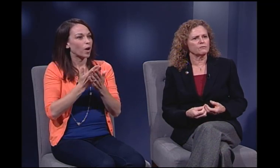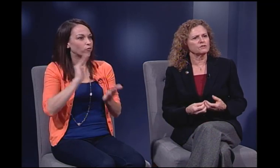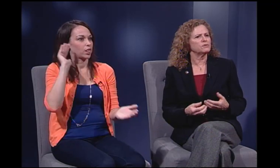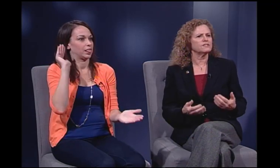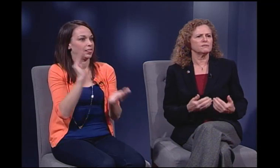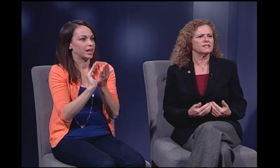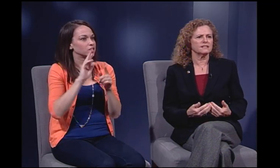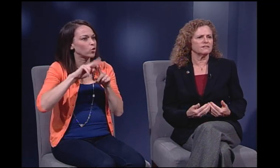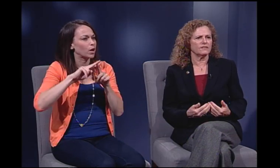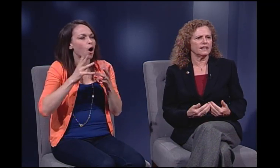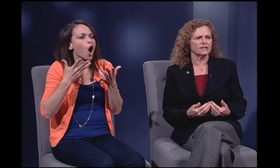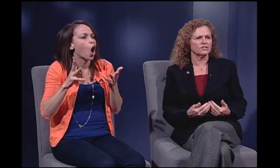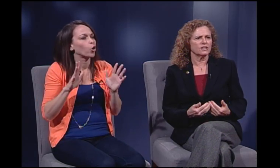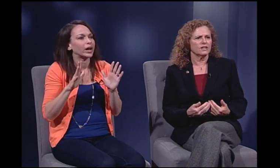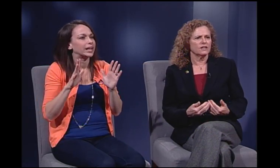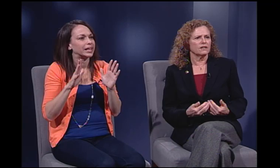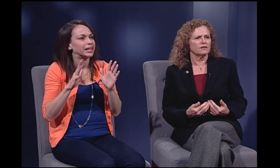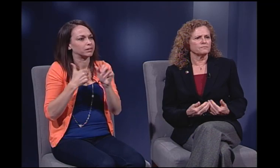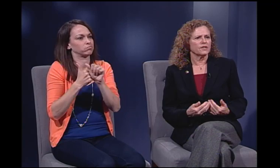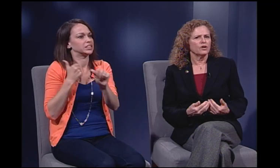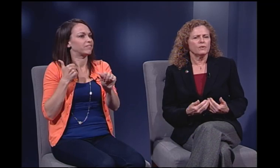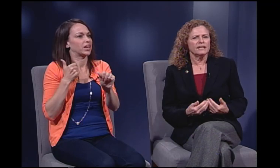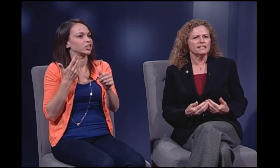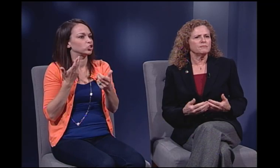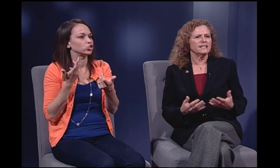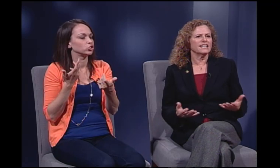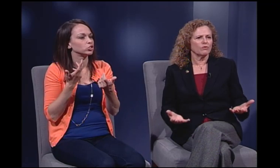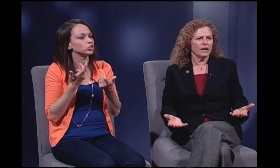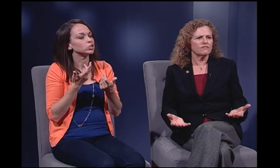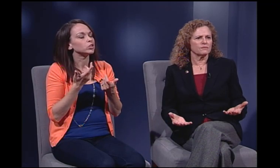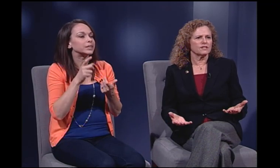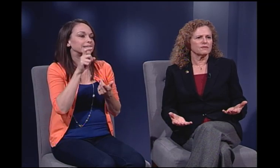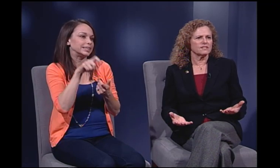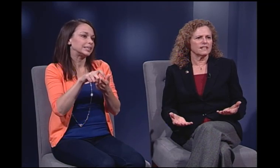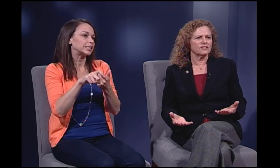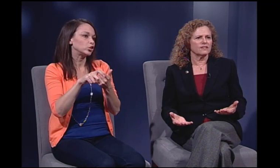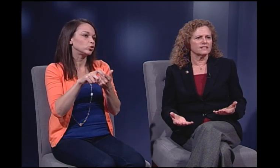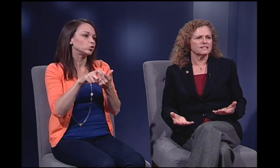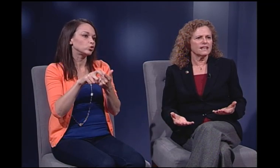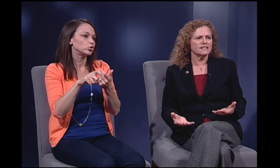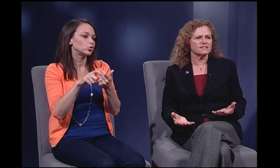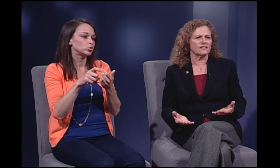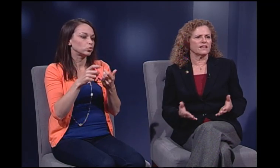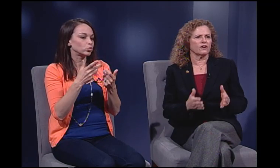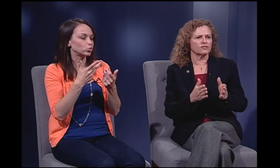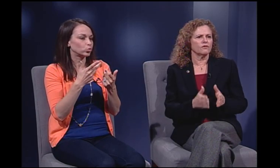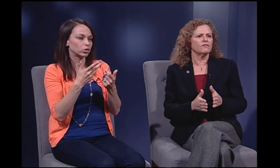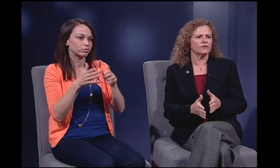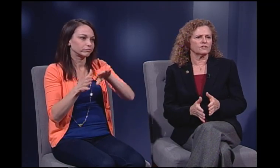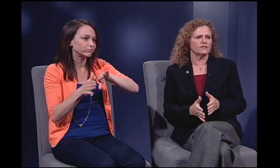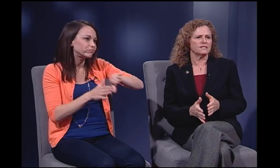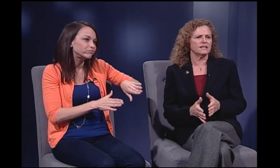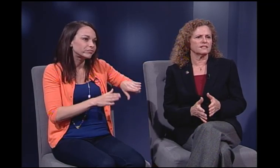which puts them at a disadvantage. We need to be getting away from some of the standardized tests that are so focused on the test